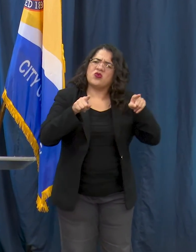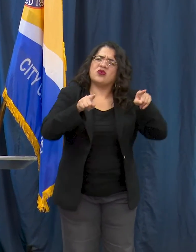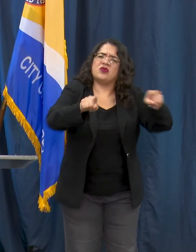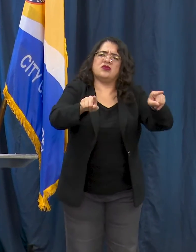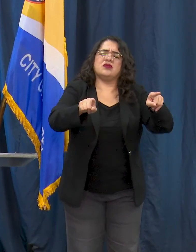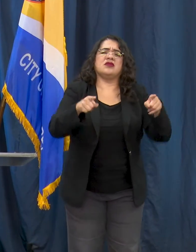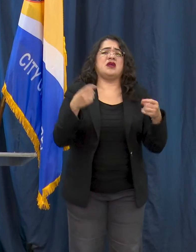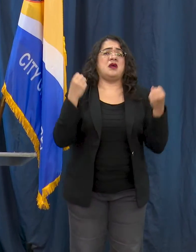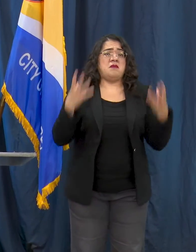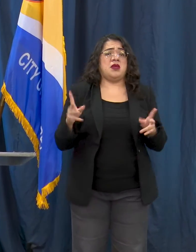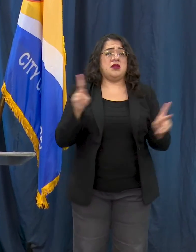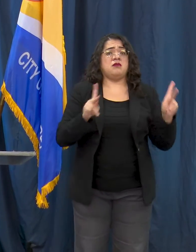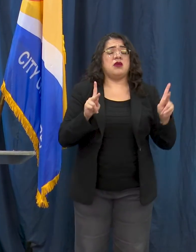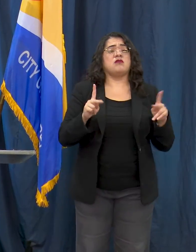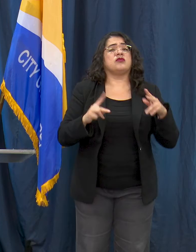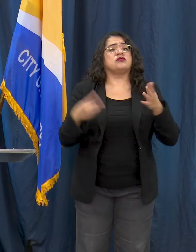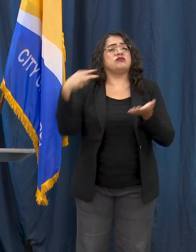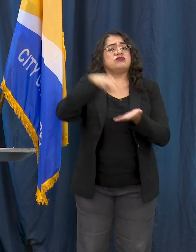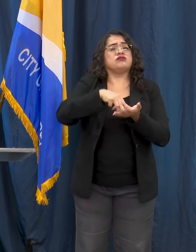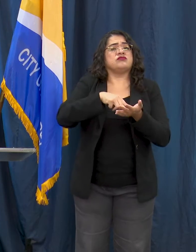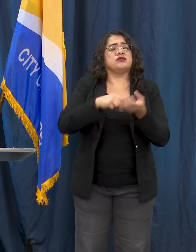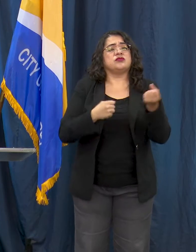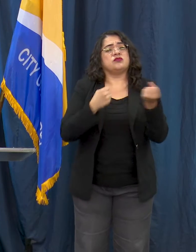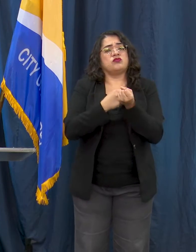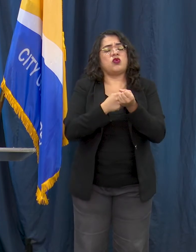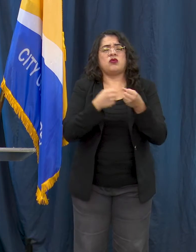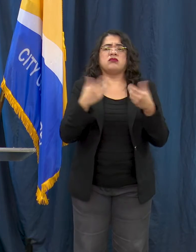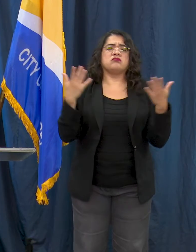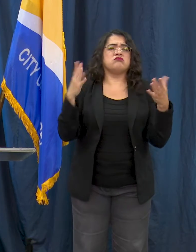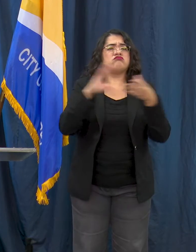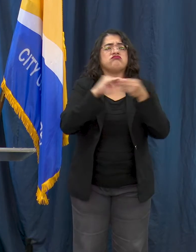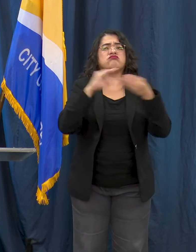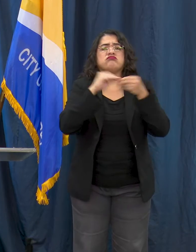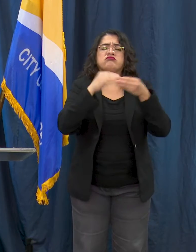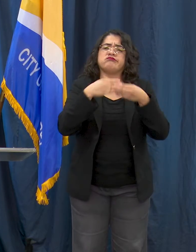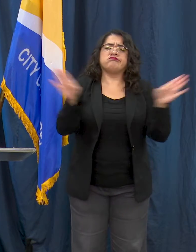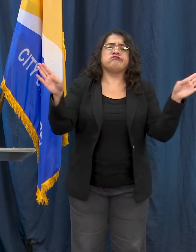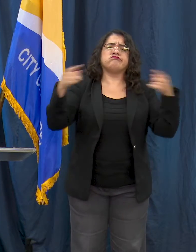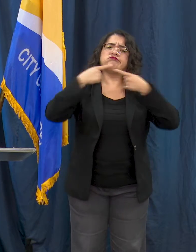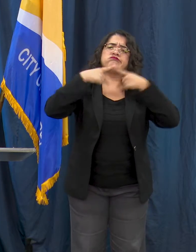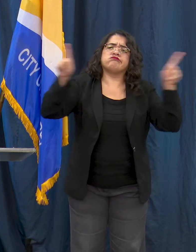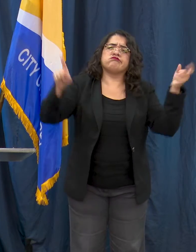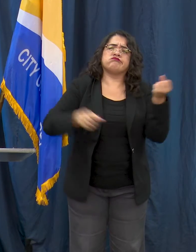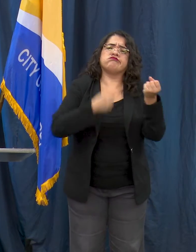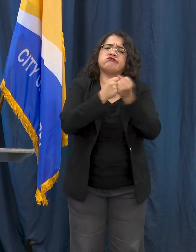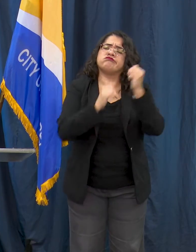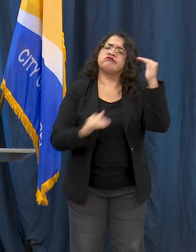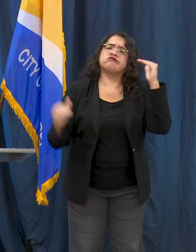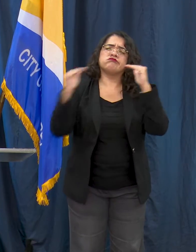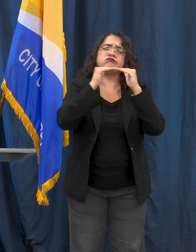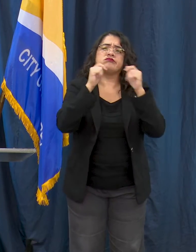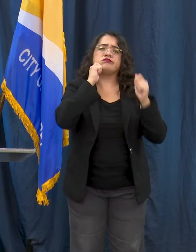powerful stands to support justice. As of today we had 2,273 residents who have tested positive for COVID.